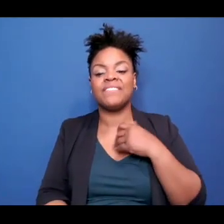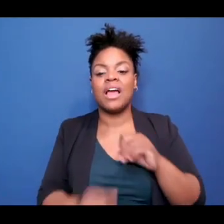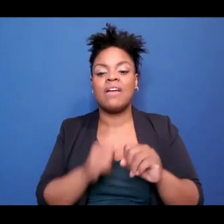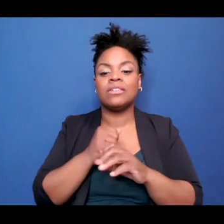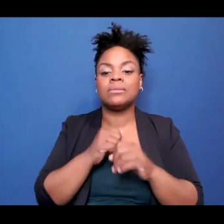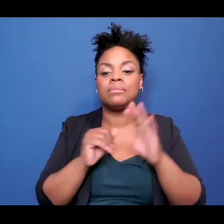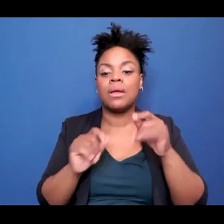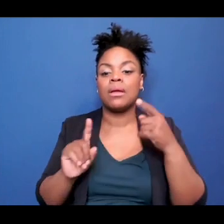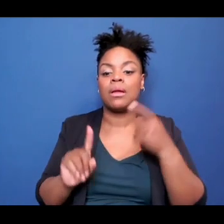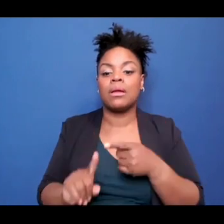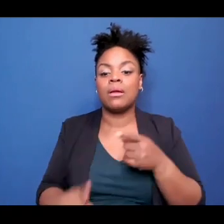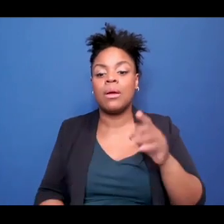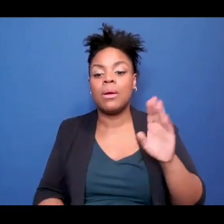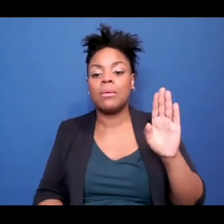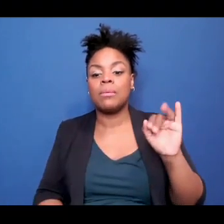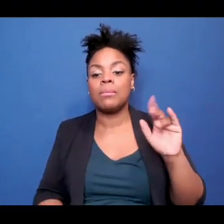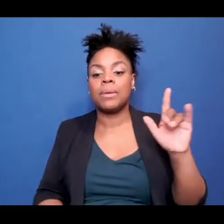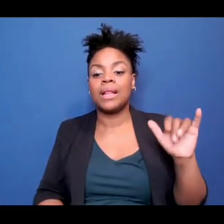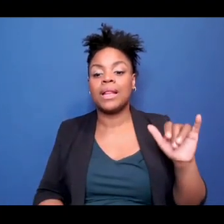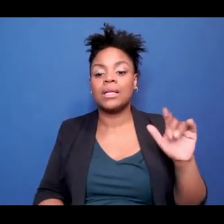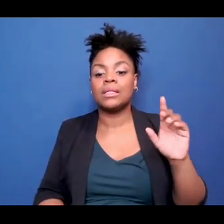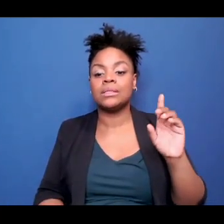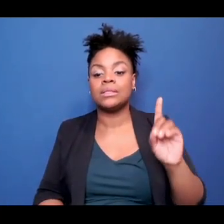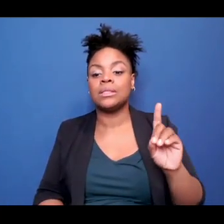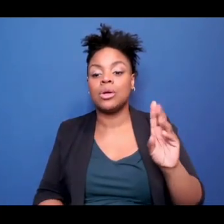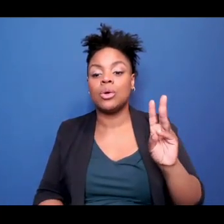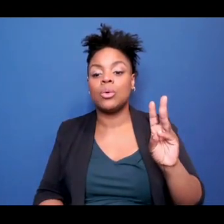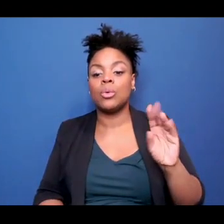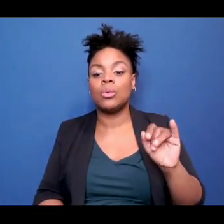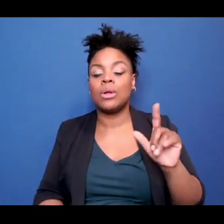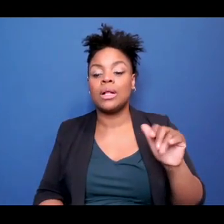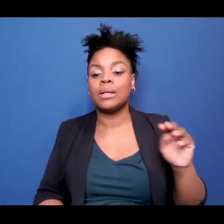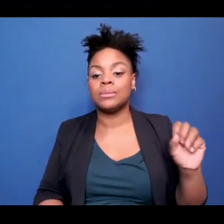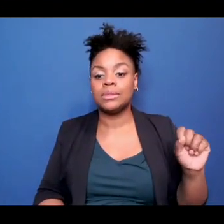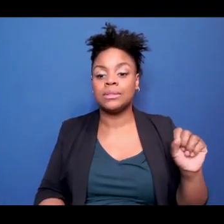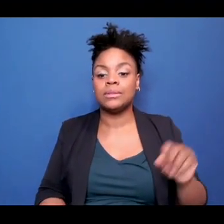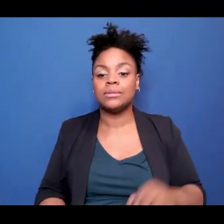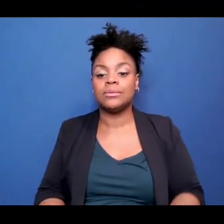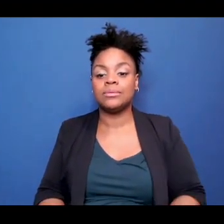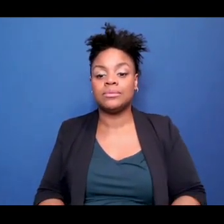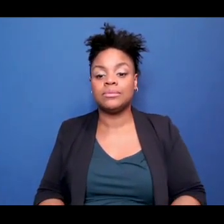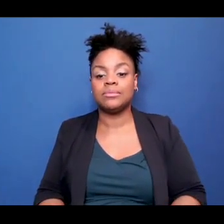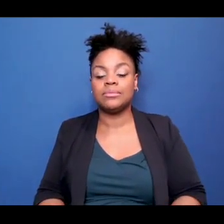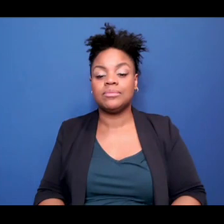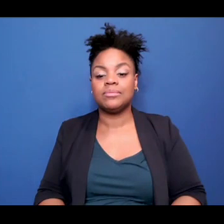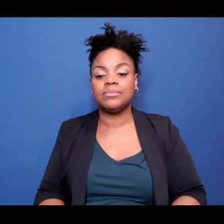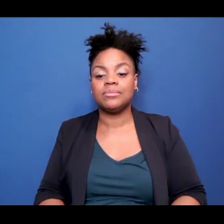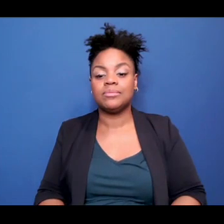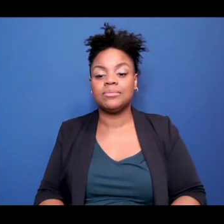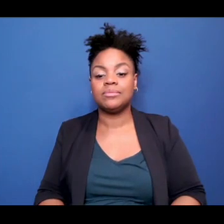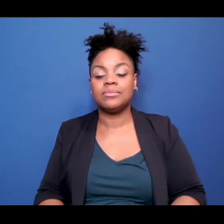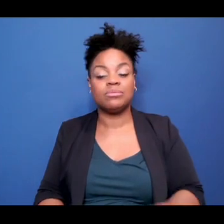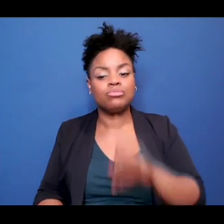ACTOR BILLY D WILLIAM. HERE A SHORTER MESSAGE EVERY TIME IS NO LESS EXPLICIT. RIGHT?